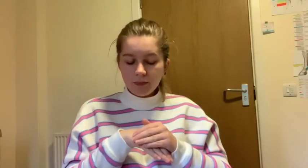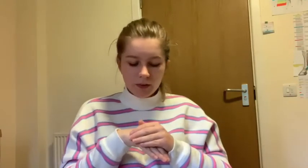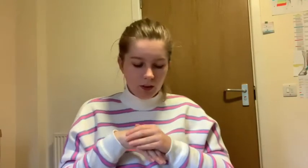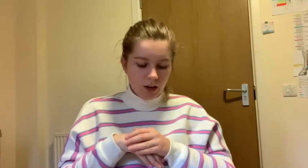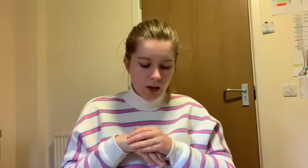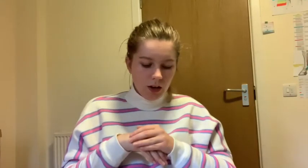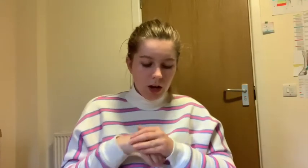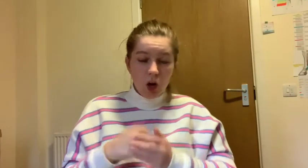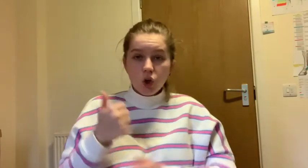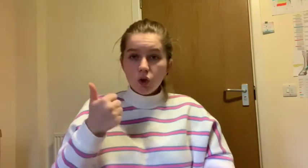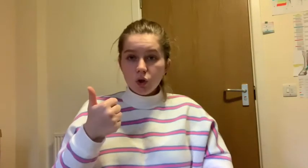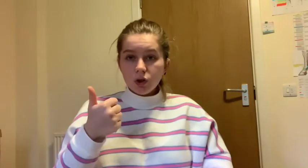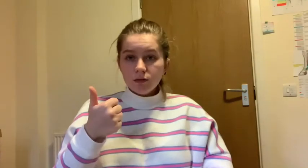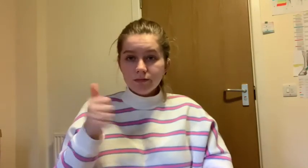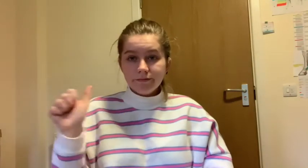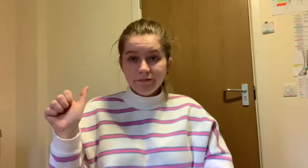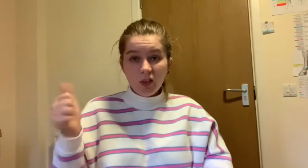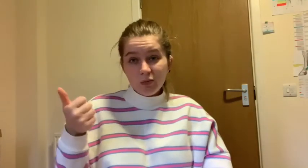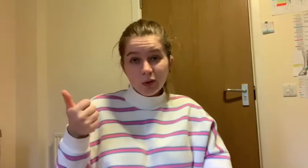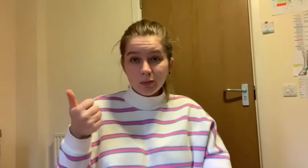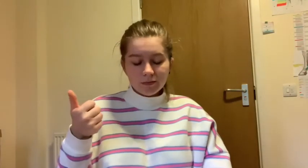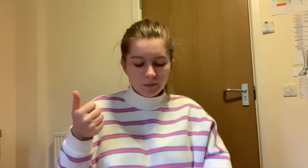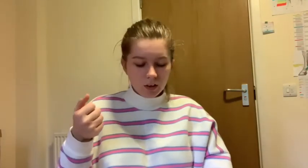"Good" thumbs up.